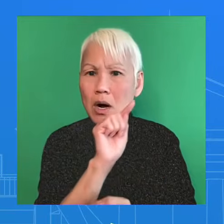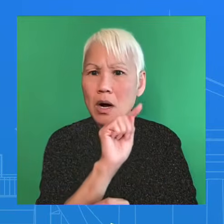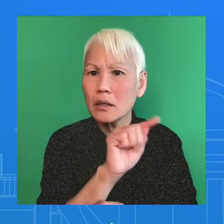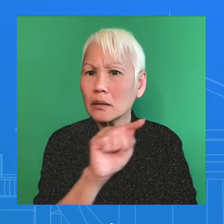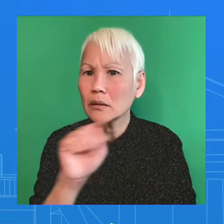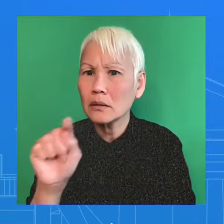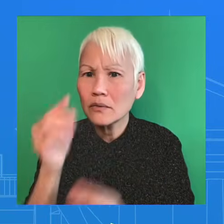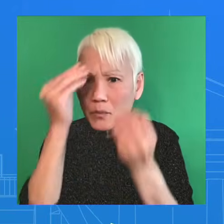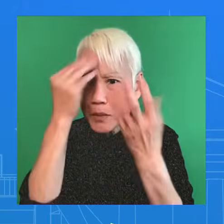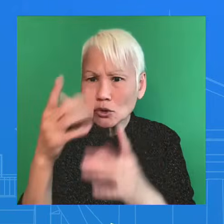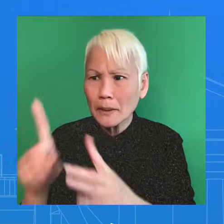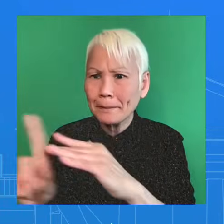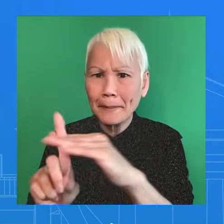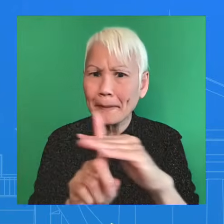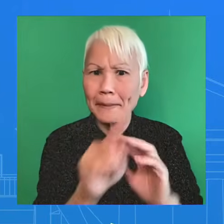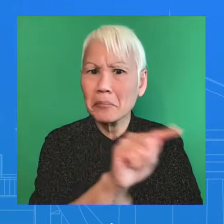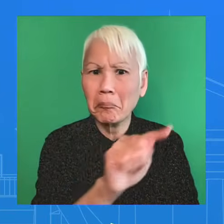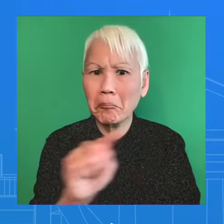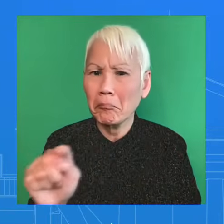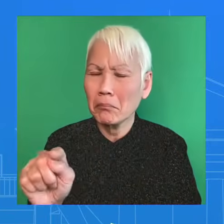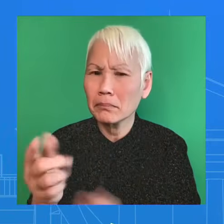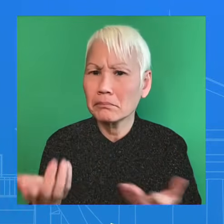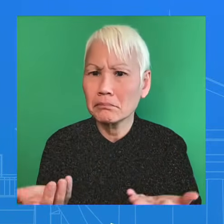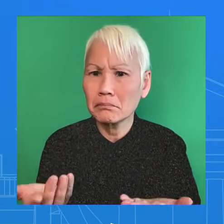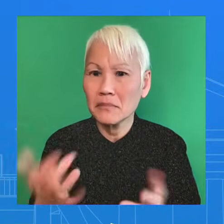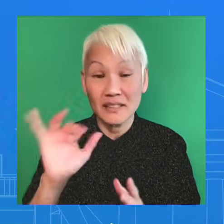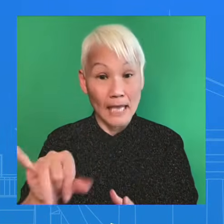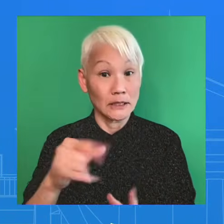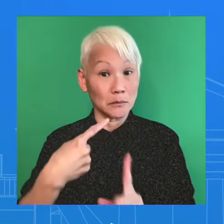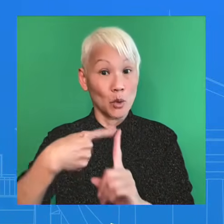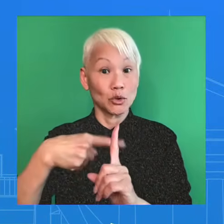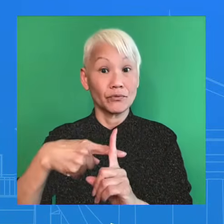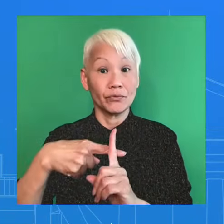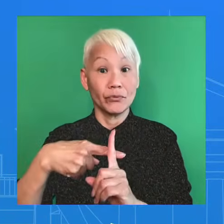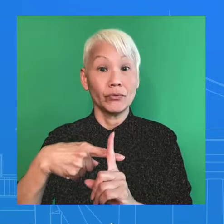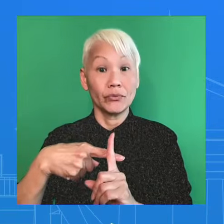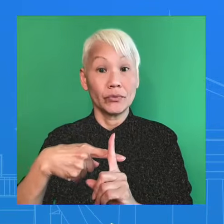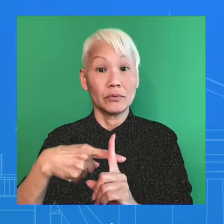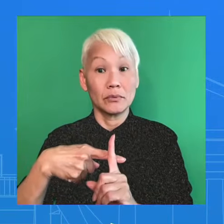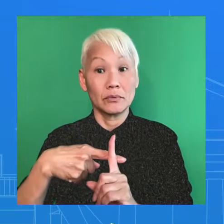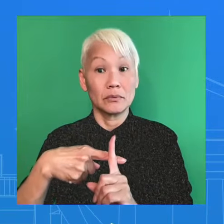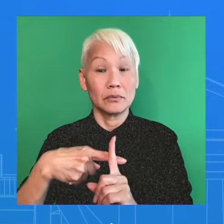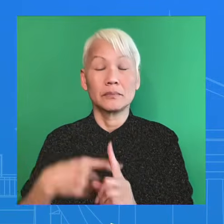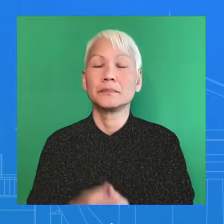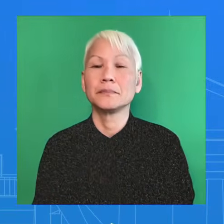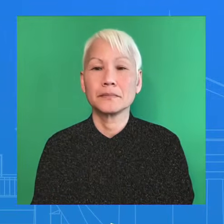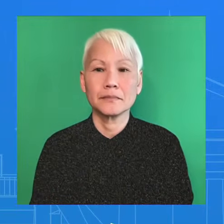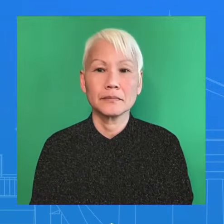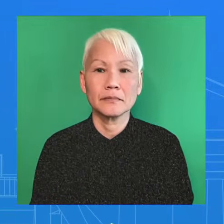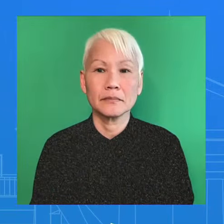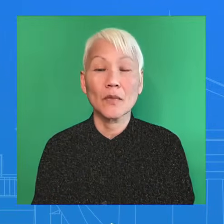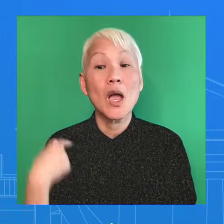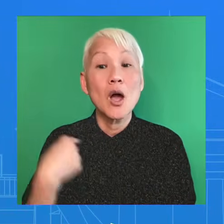but it's not like we're going to go whistling past the graveyard and just say, "Okay, we're done." I mean, we're going to keep looking.